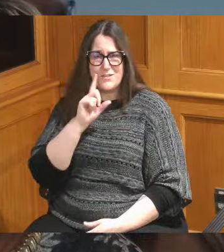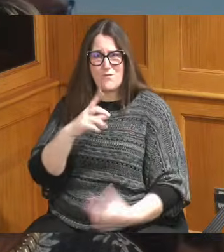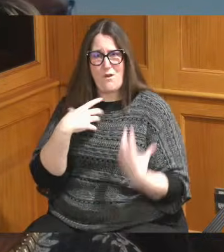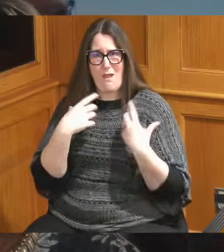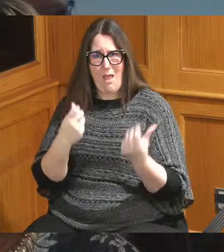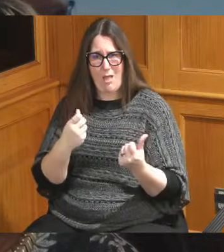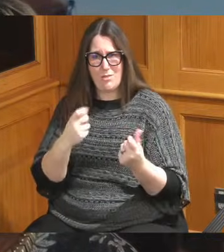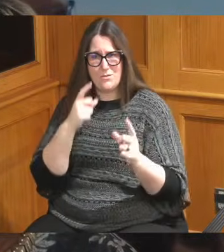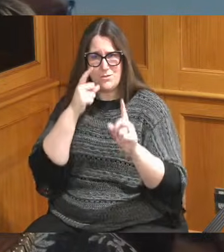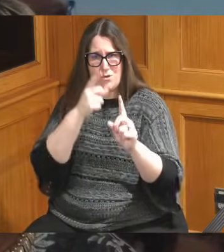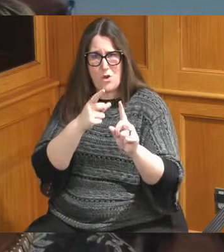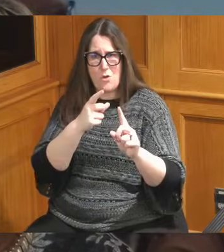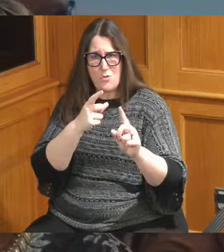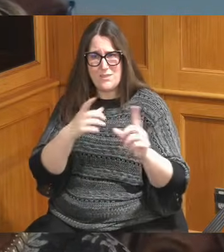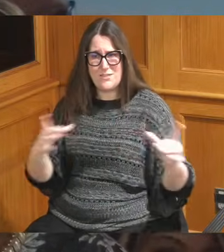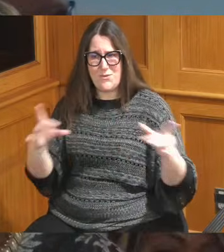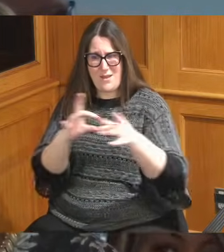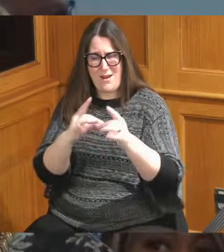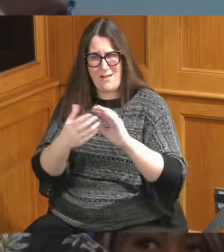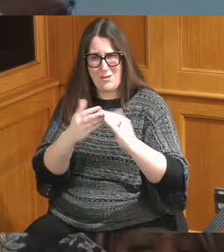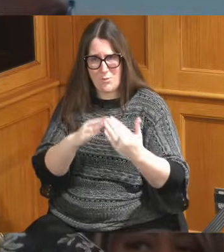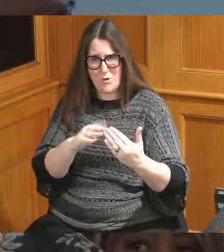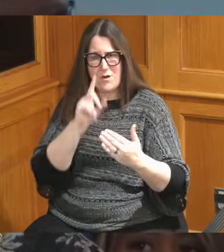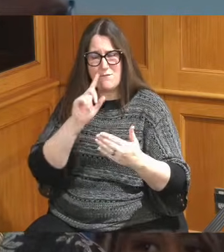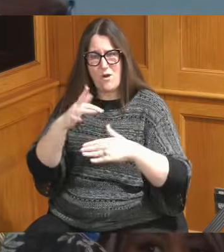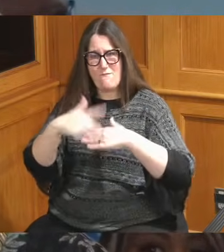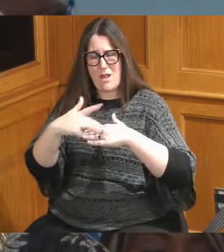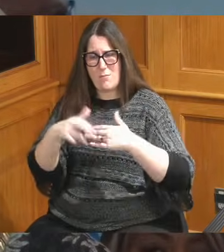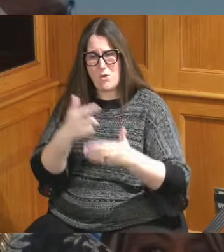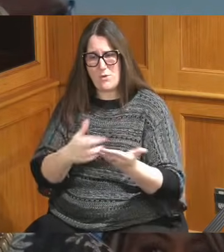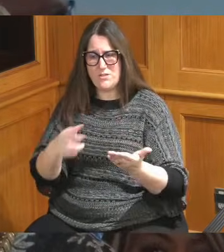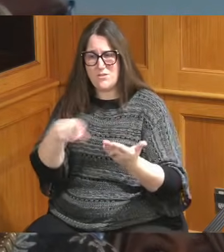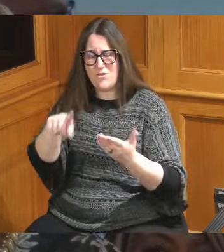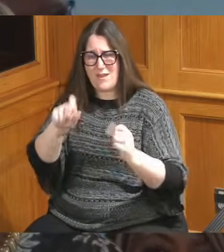with available resources so that they can make informed decisions and take charge of their